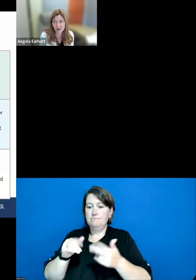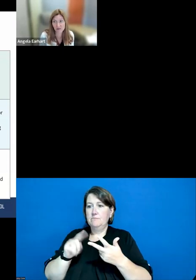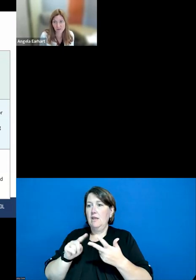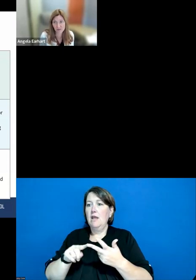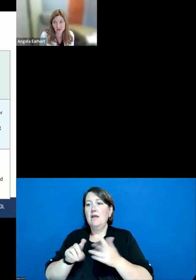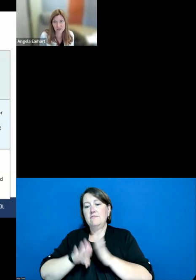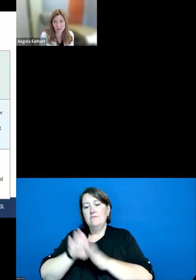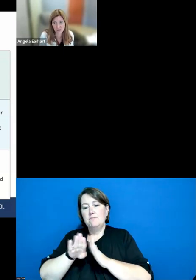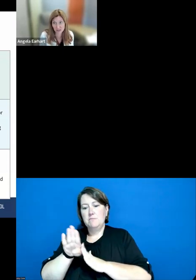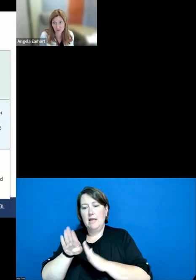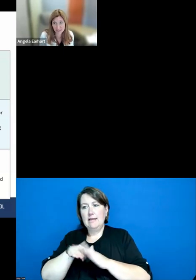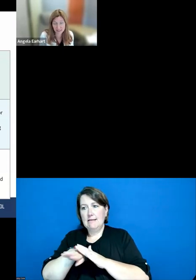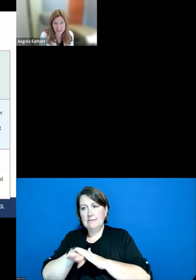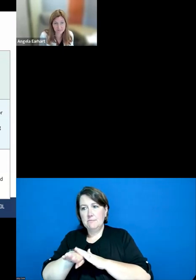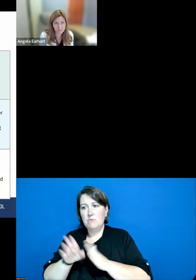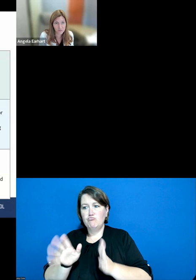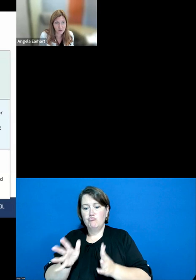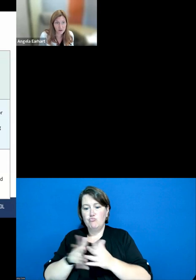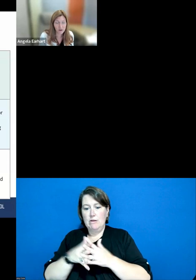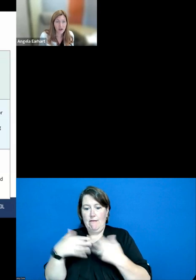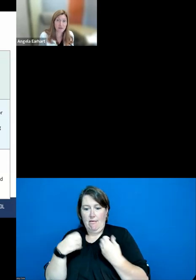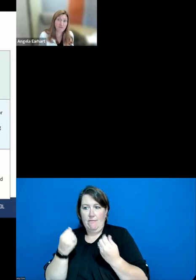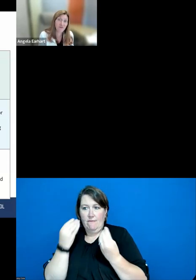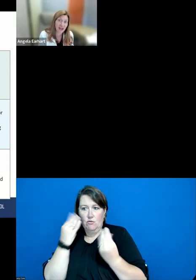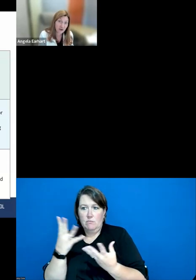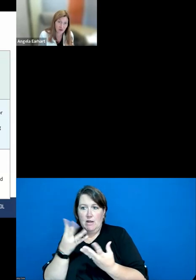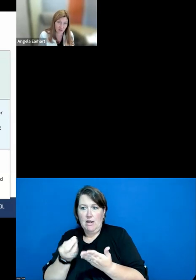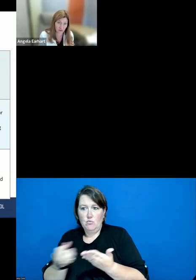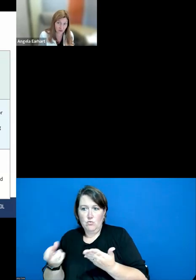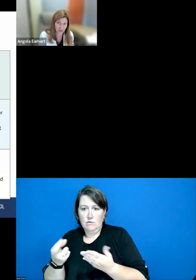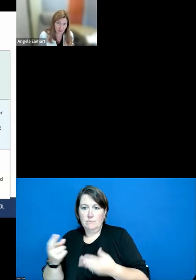health information and resources. Okay. At the provider level,